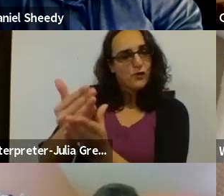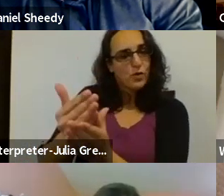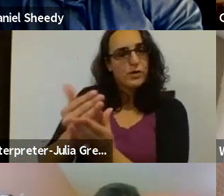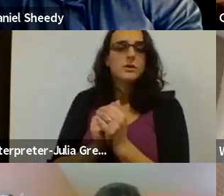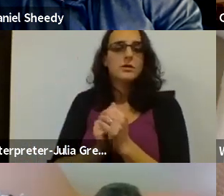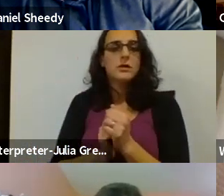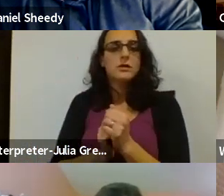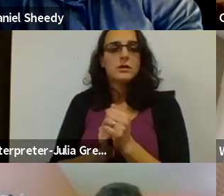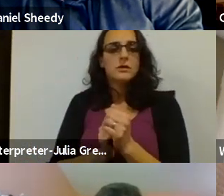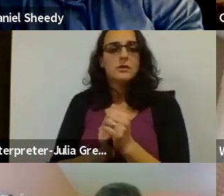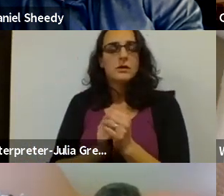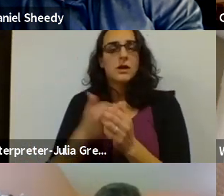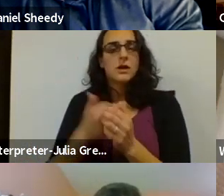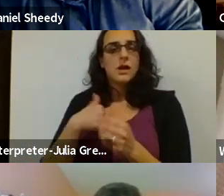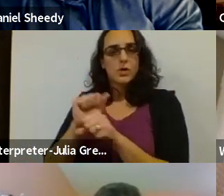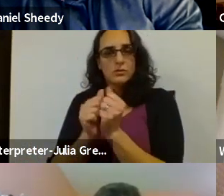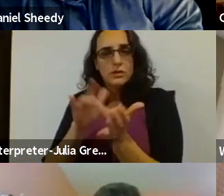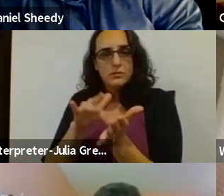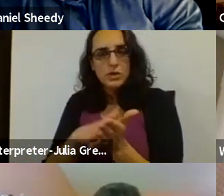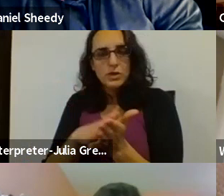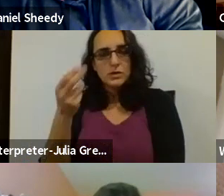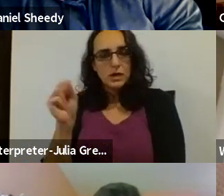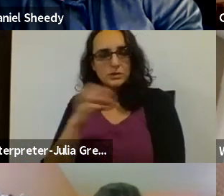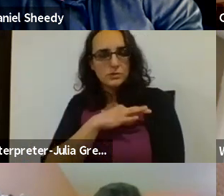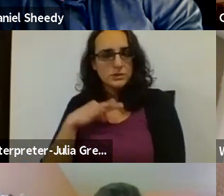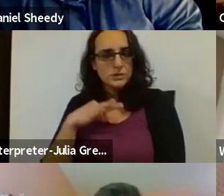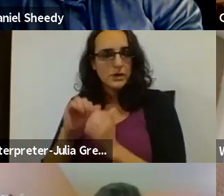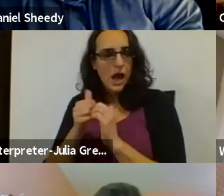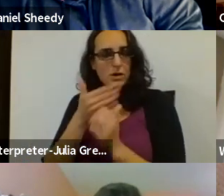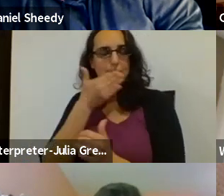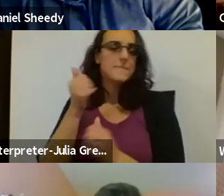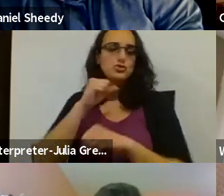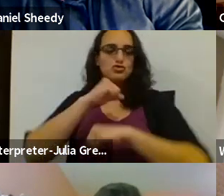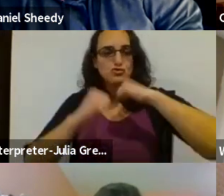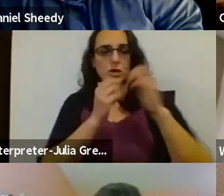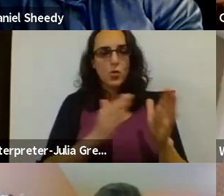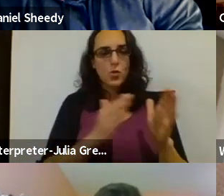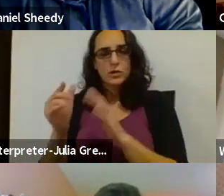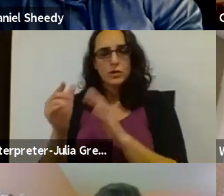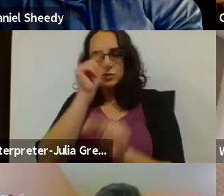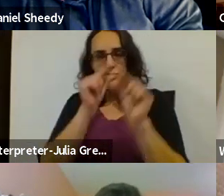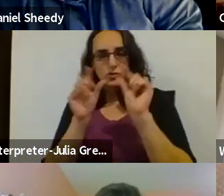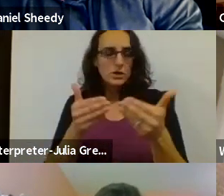Christina Scilingo: And working with middle school and high school staff on how to best structure and organize google classroom at the middle school and high school level.